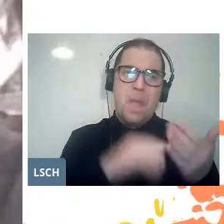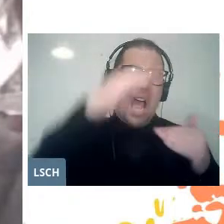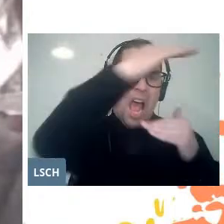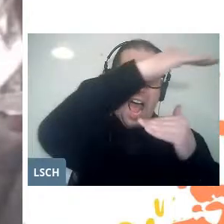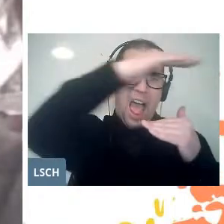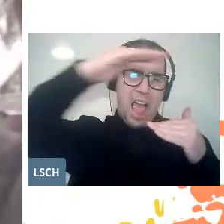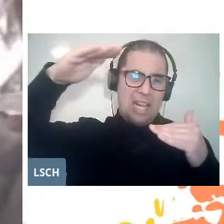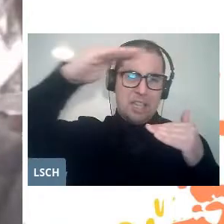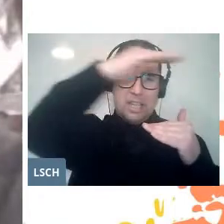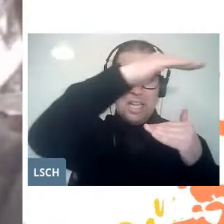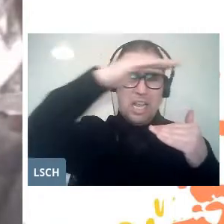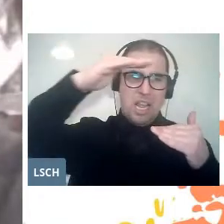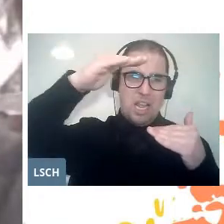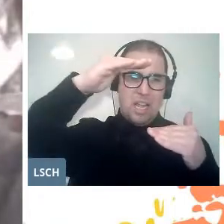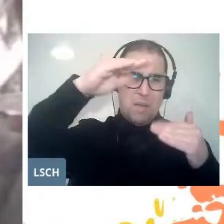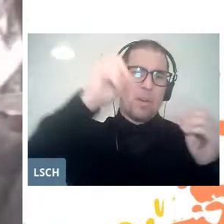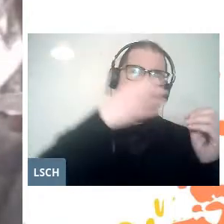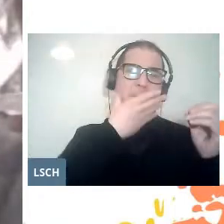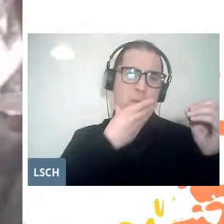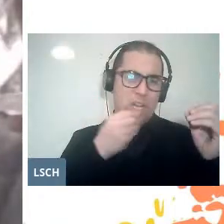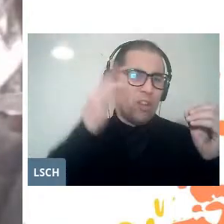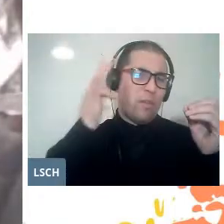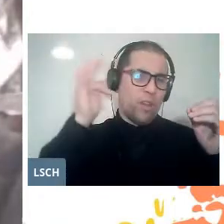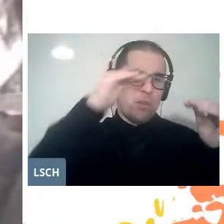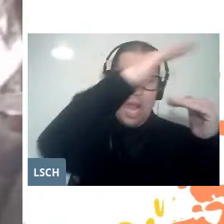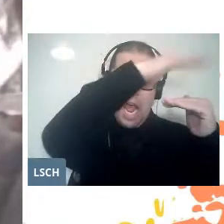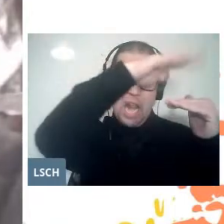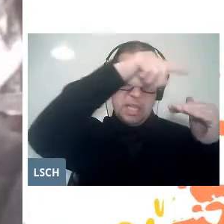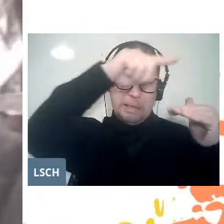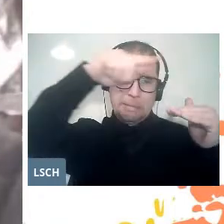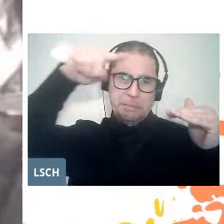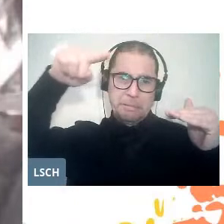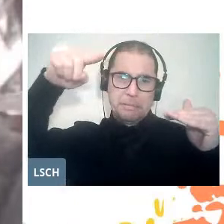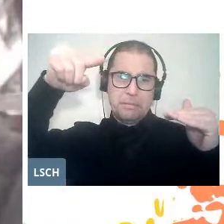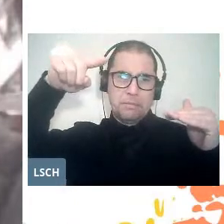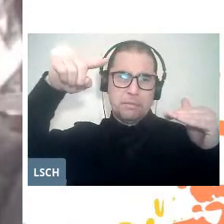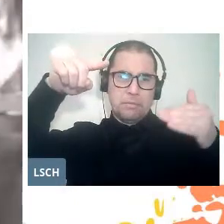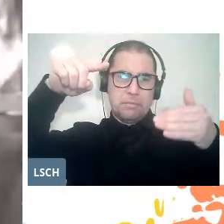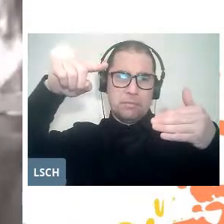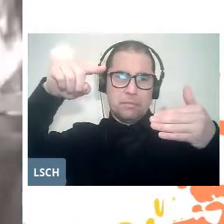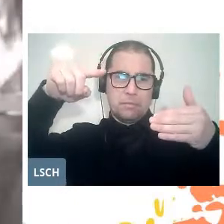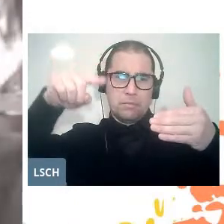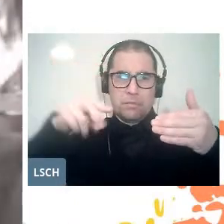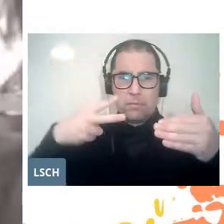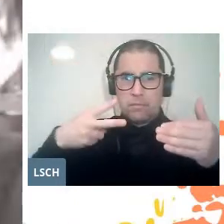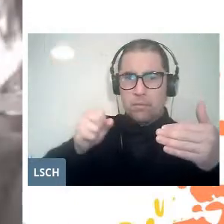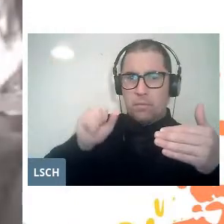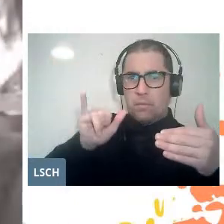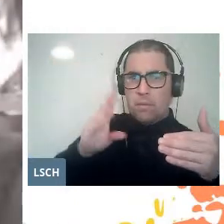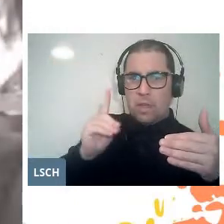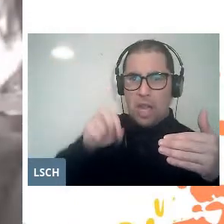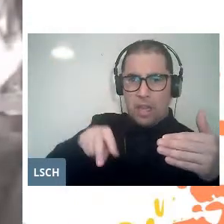for aesthetic and philosophical concepts of the period, Haydn breaks with tradition,